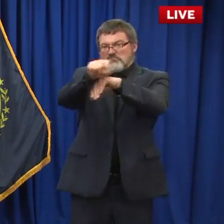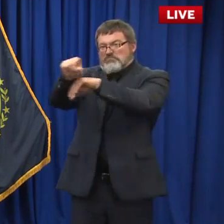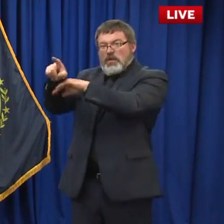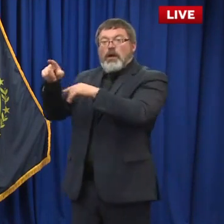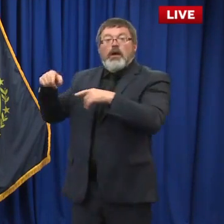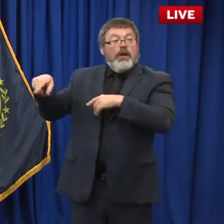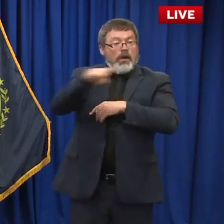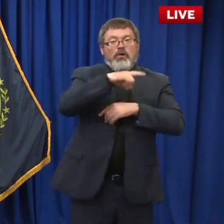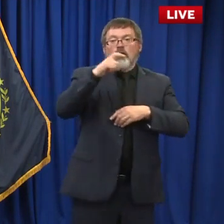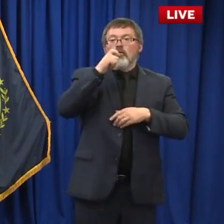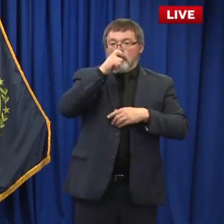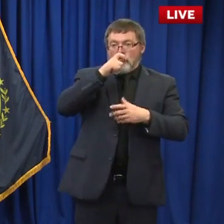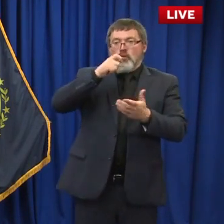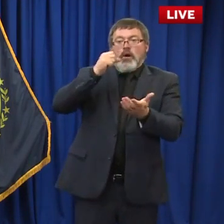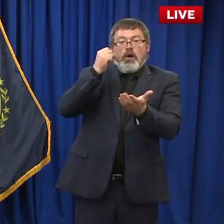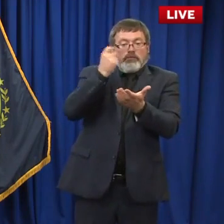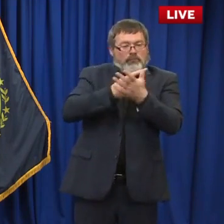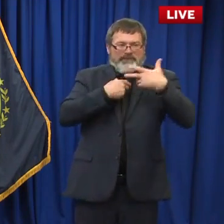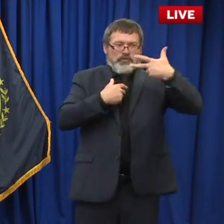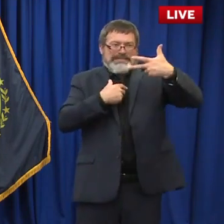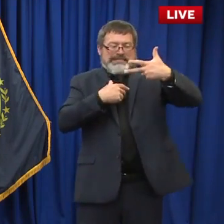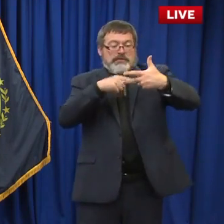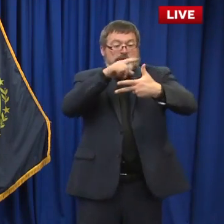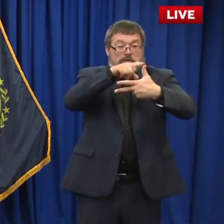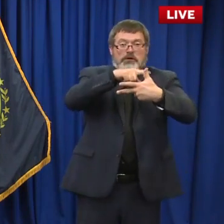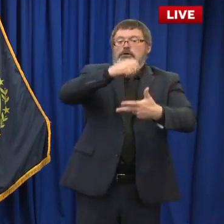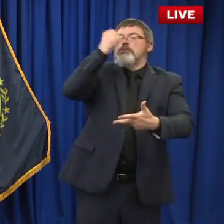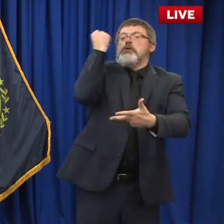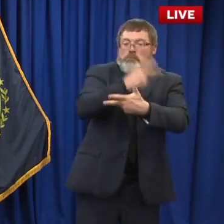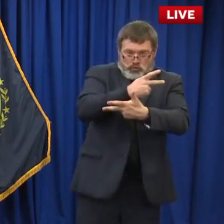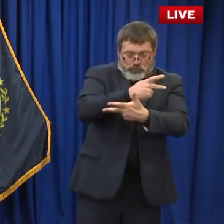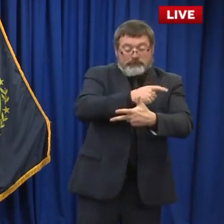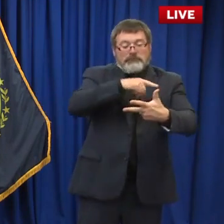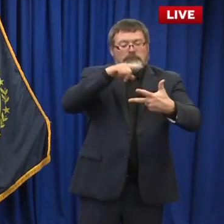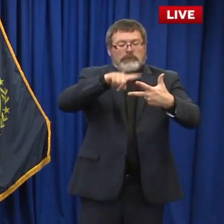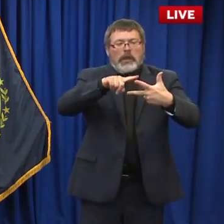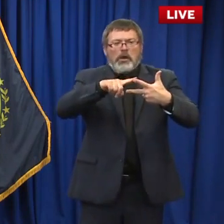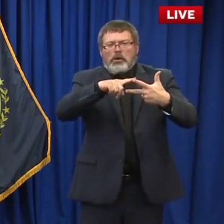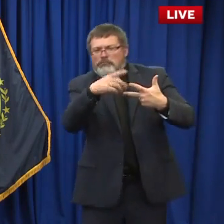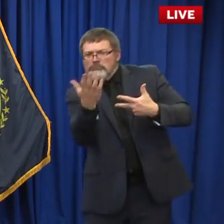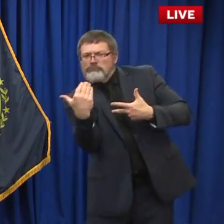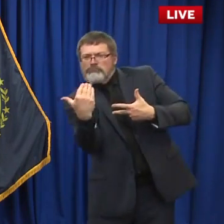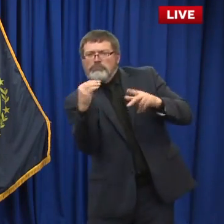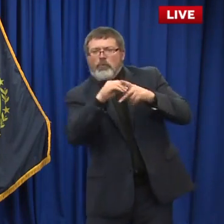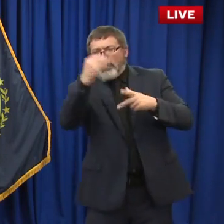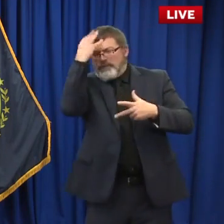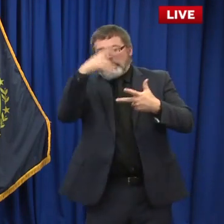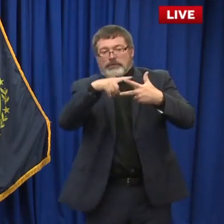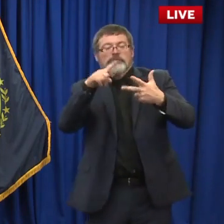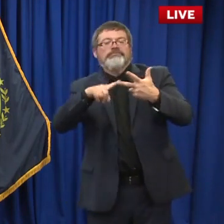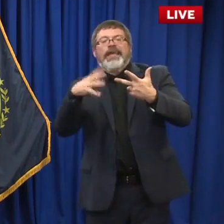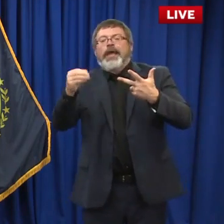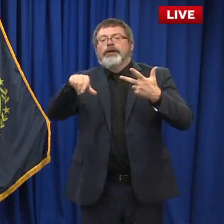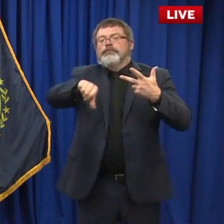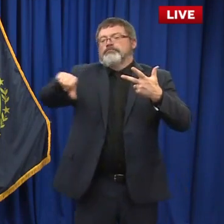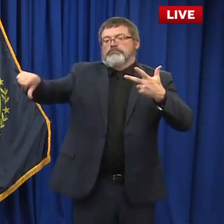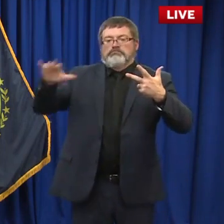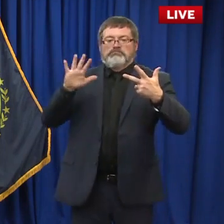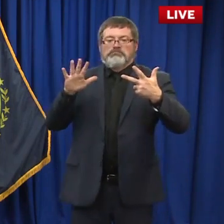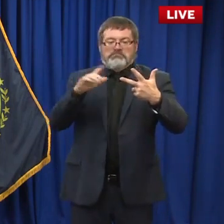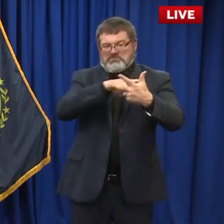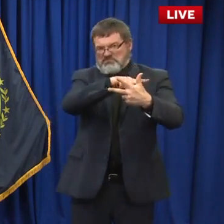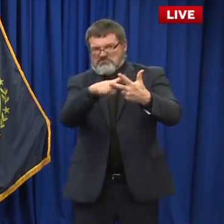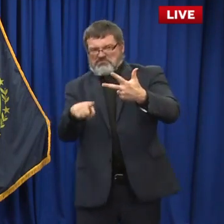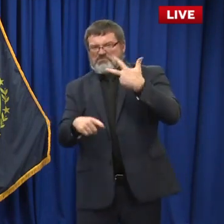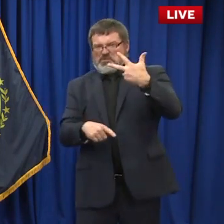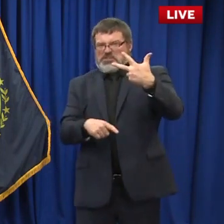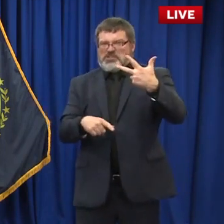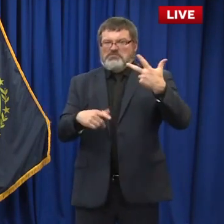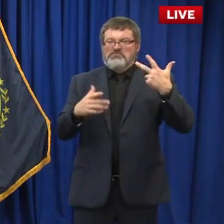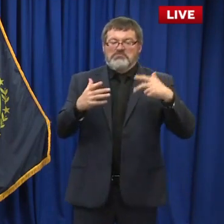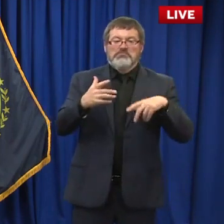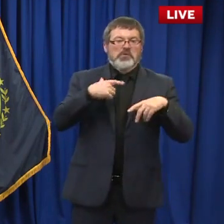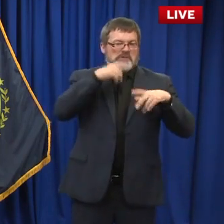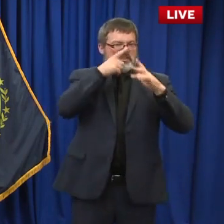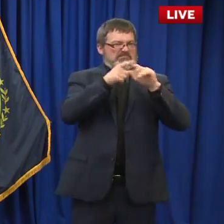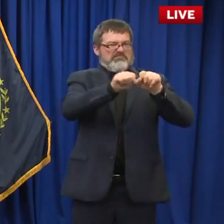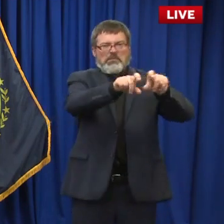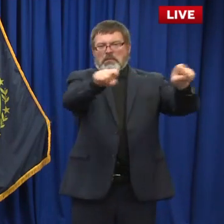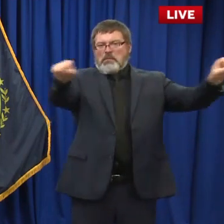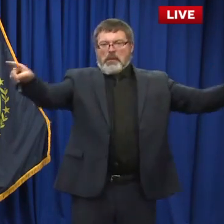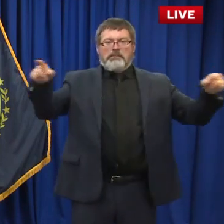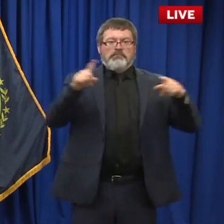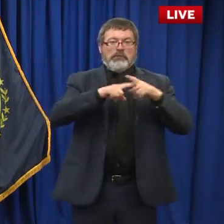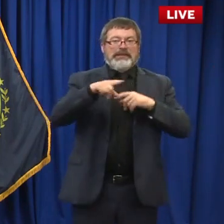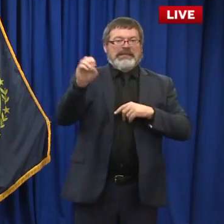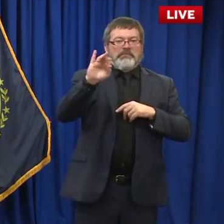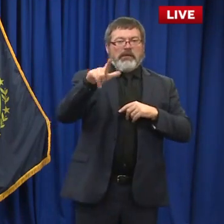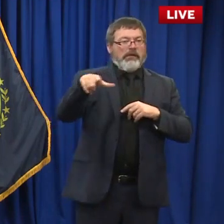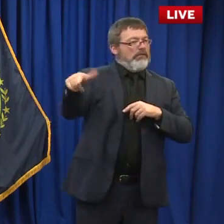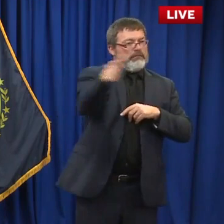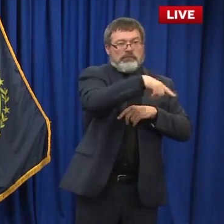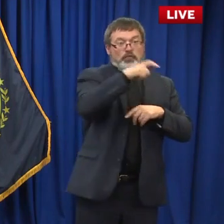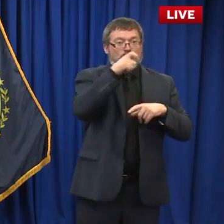NOTIFYING THEM OF EITHER THEIR APPROVAL OR MAYBE A REQUEST FOR MORE INFORMATION, A NOTICE OF NONELIGIBILITY, IF THEY APPLIED BUT FOR SOME REASON DON'T QUALIFY AND SO THERE WILL BE